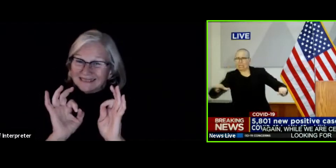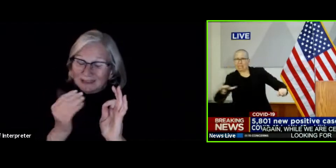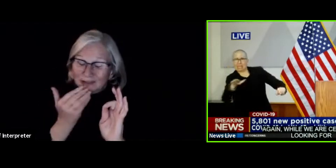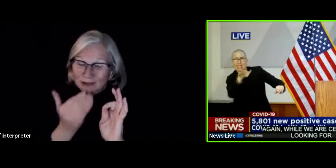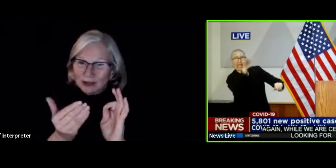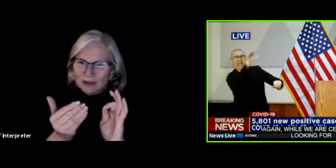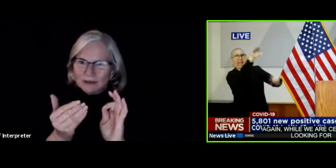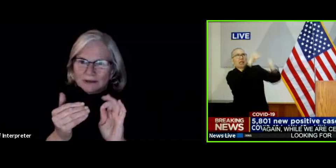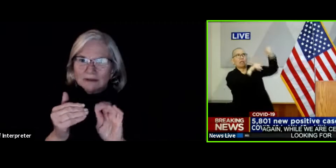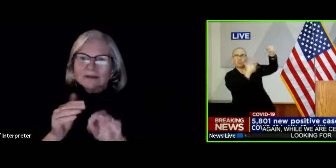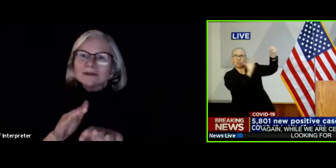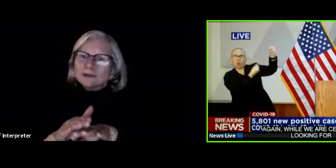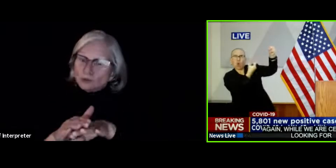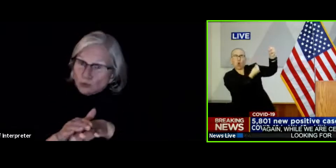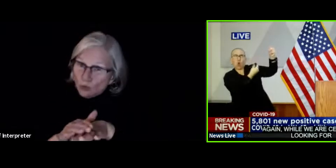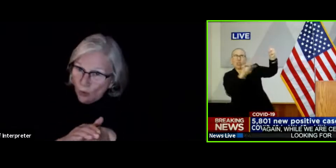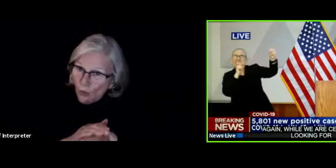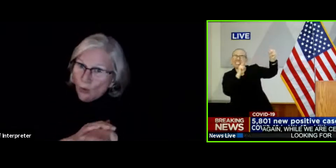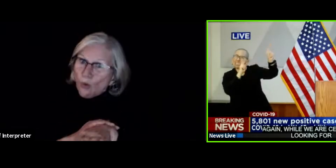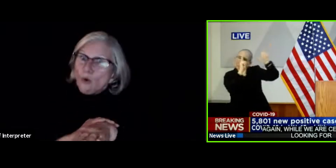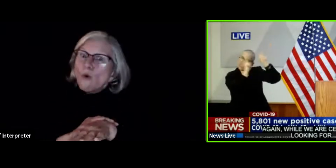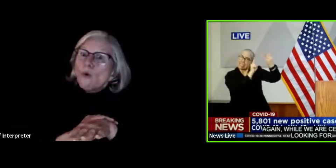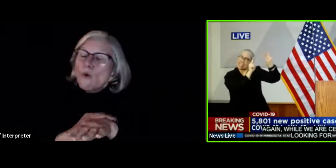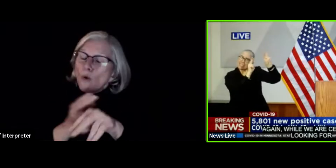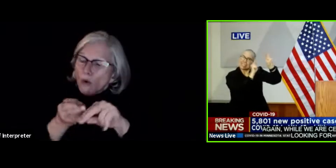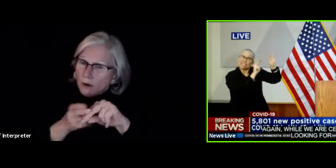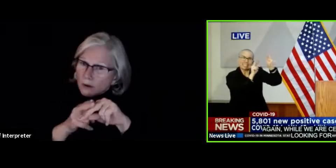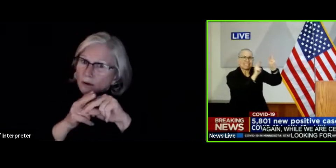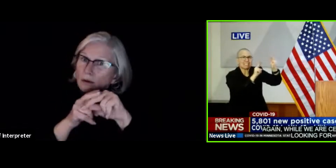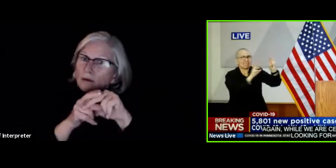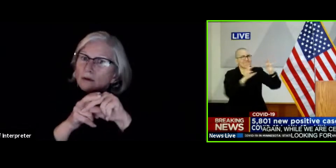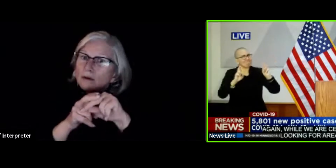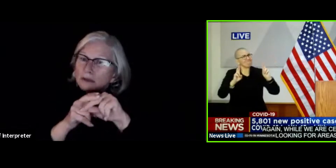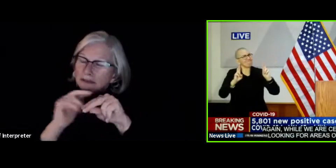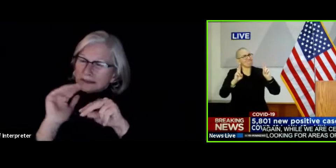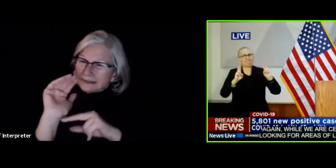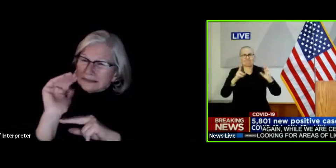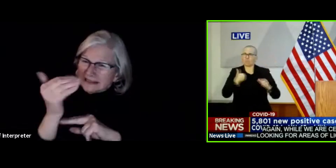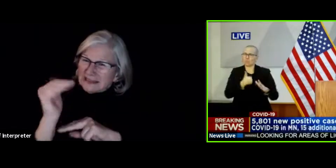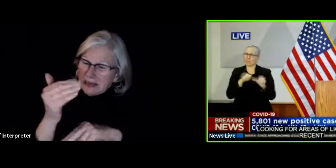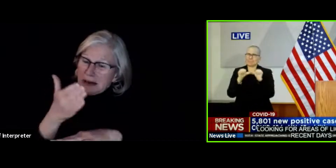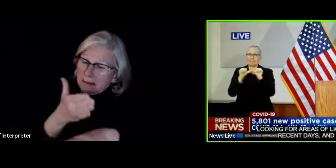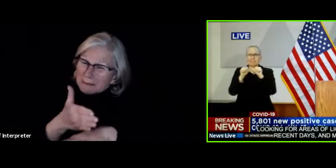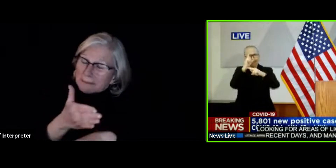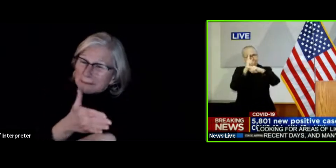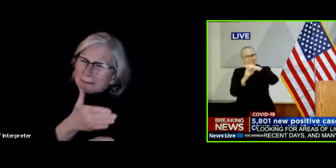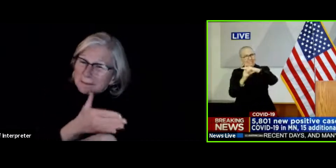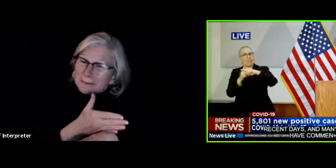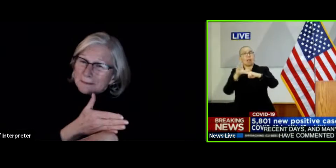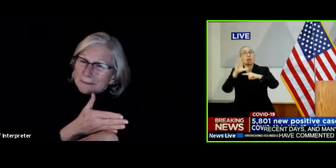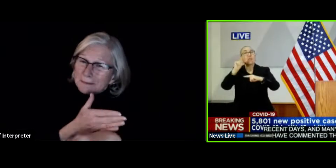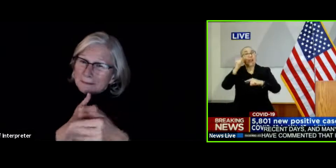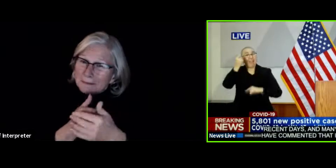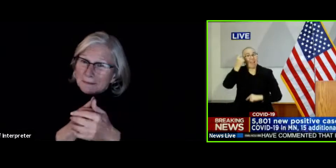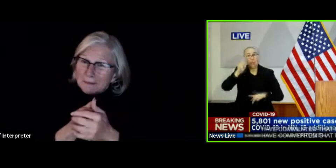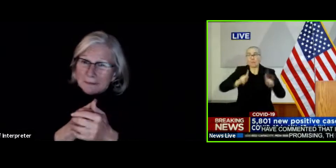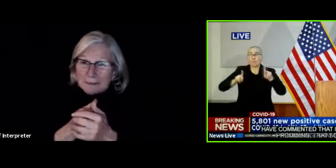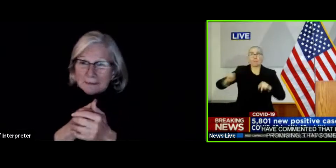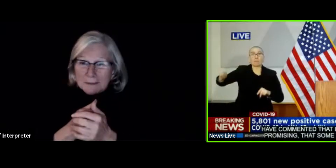POSITIVITY HAVE LOOKED LIKE THEY'RE IMPROVING IN RECENT DAYS AND WHILE WE'RE GRATEFUL FOR EVERY DAY THAT LOOKS